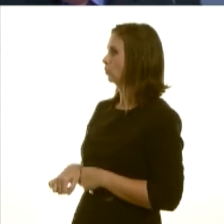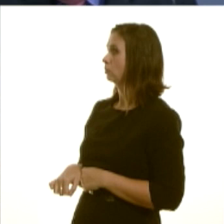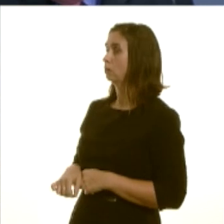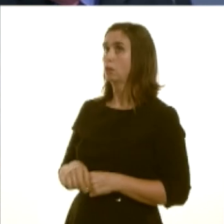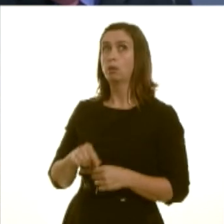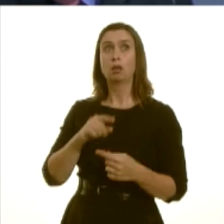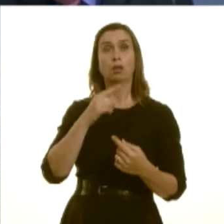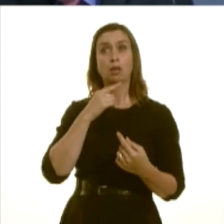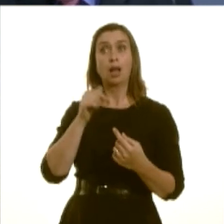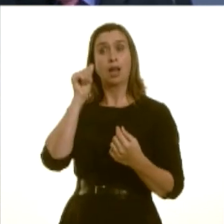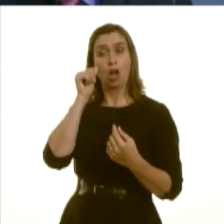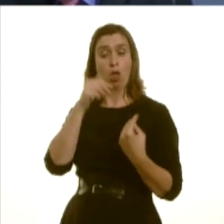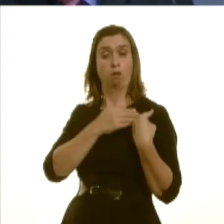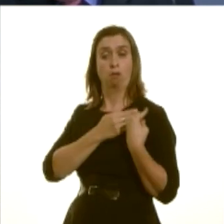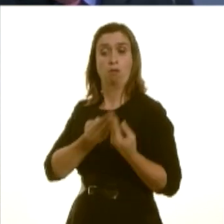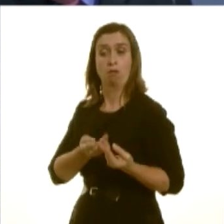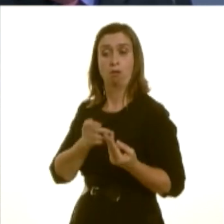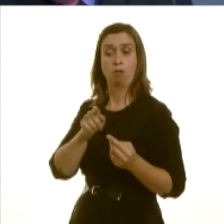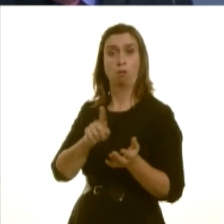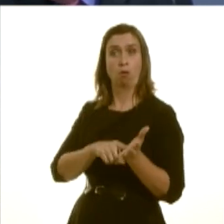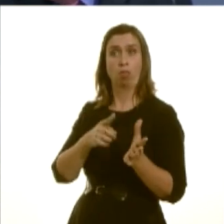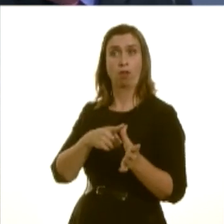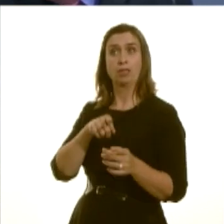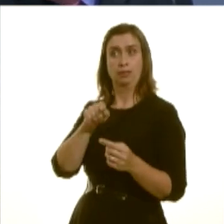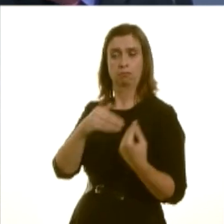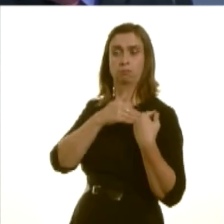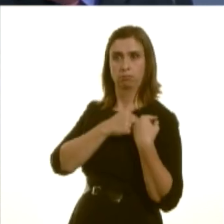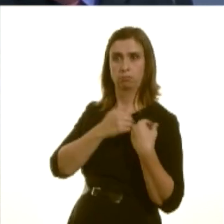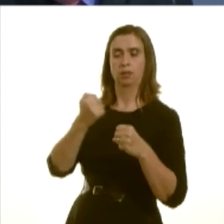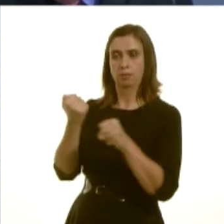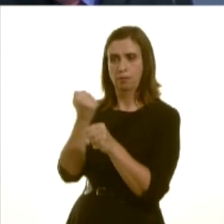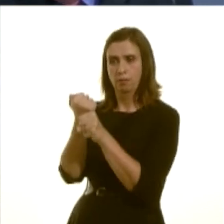in your earlier answer, are responsible for the maintenance of, the guidance on and the